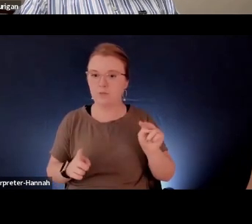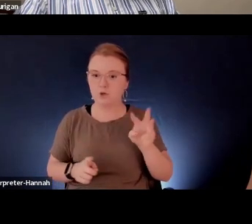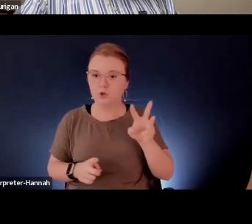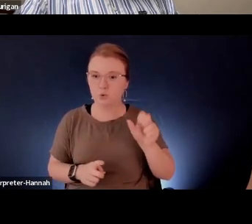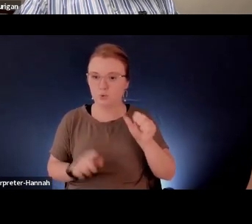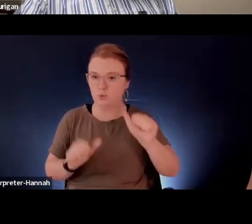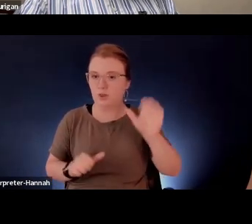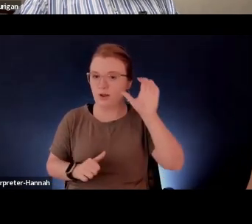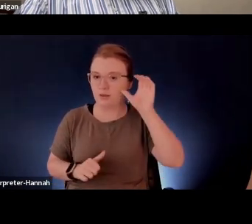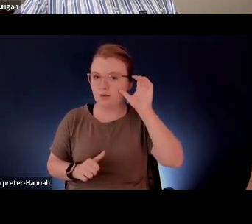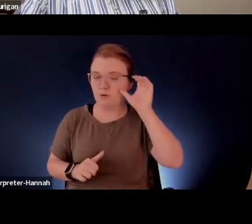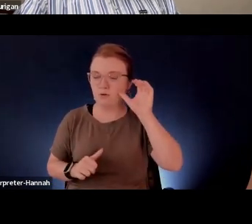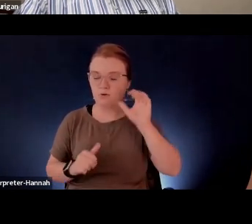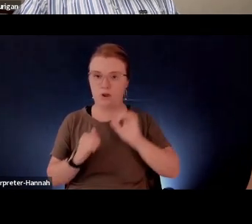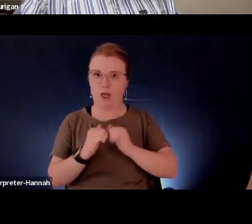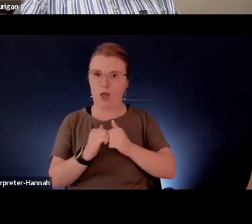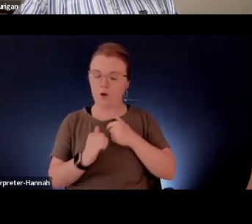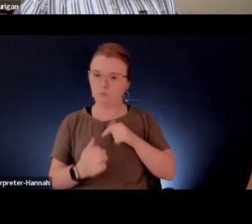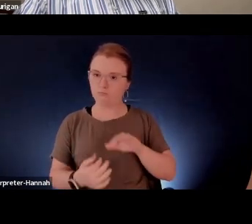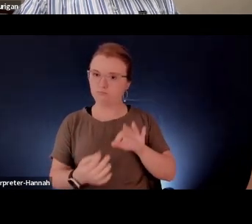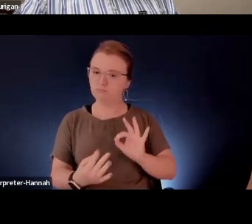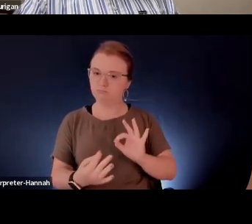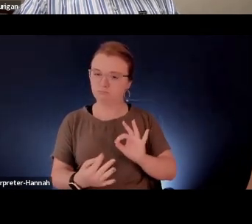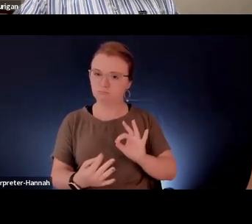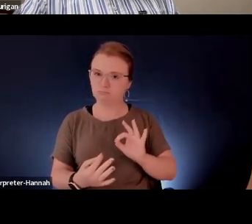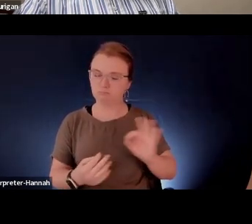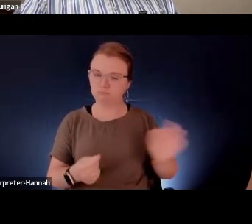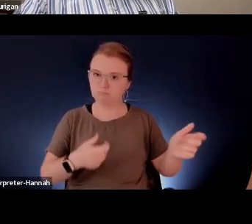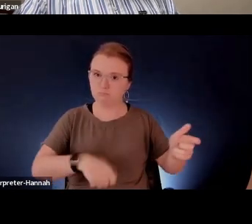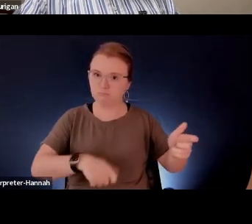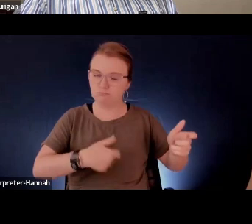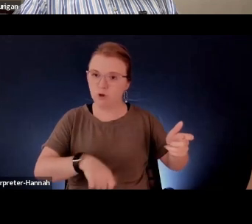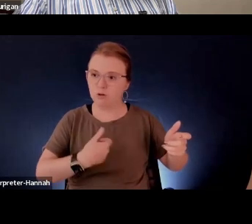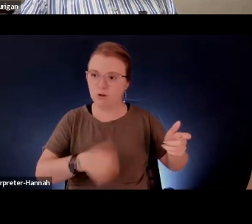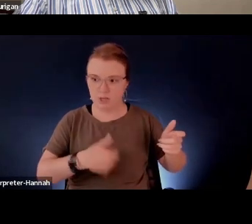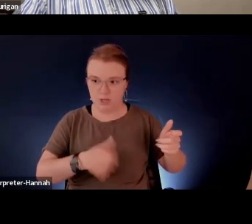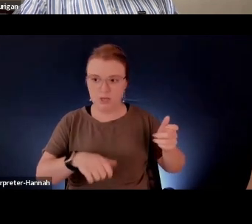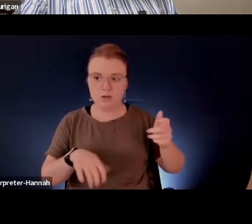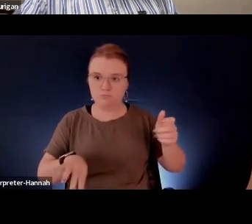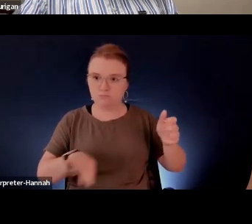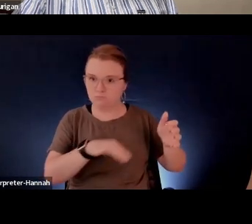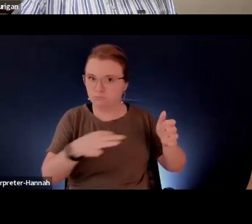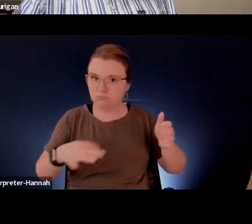how polished these mariachi ensembles are. I thought I would play this really quick so you can get an idea.